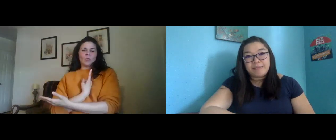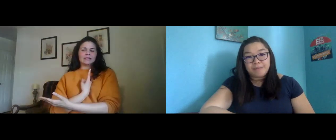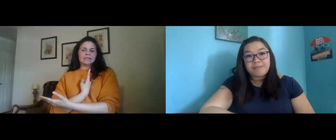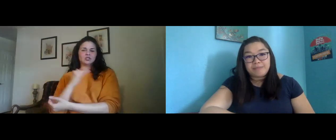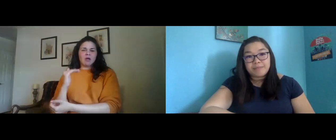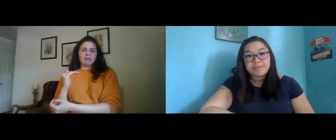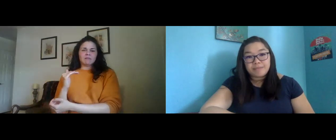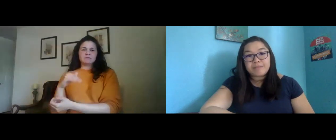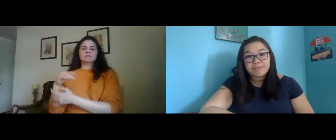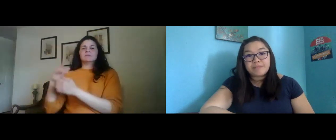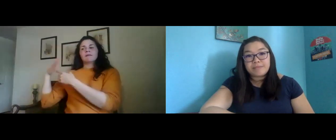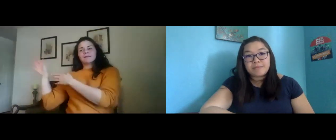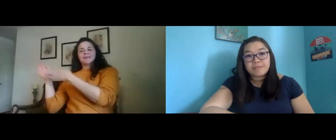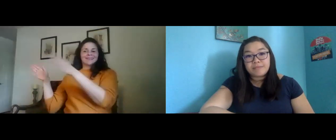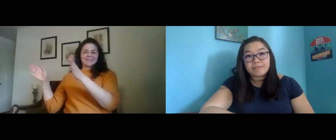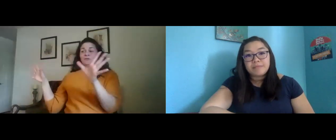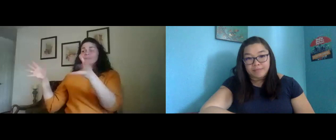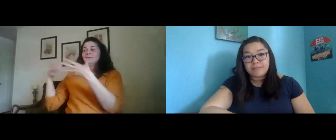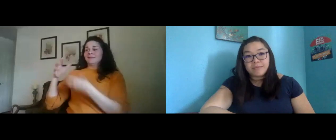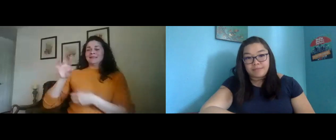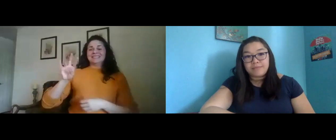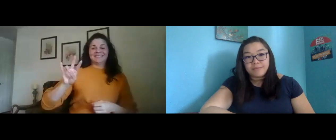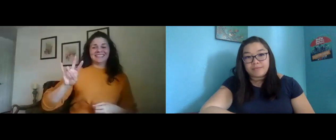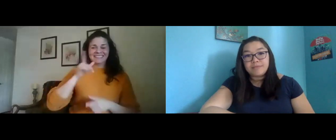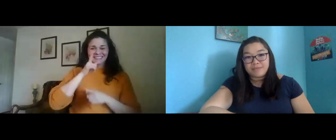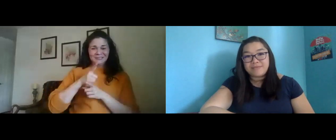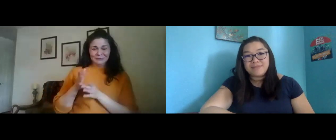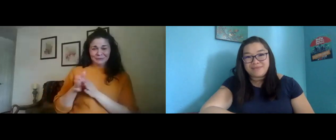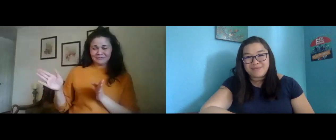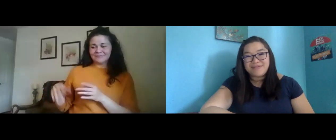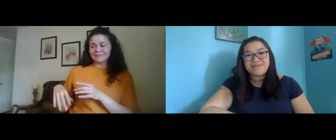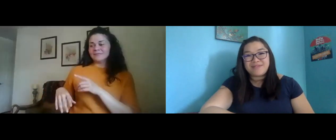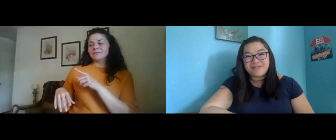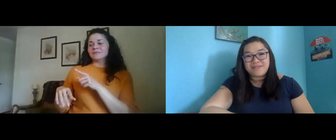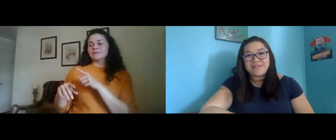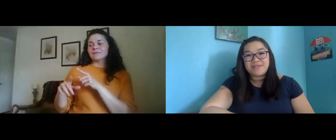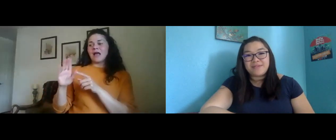as well as the children each have had from previous partners, we are seven sisters in total.